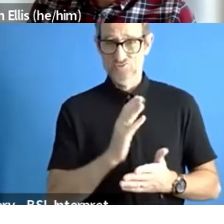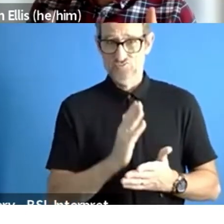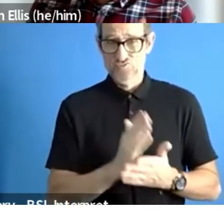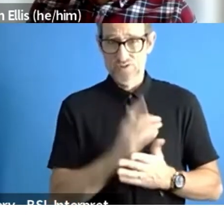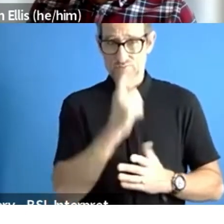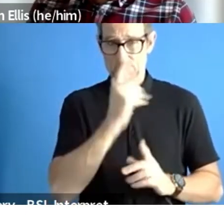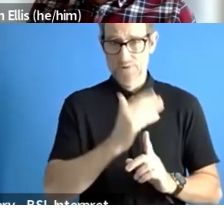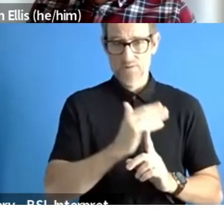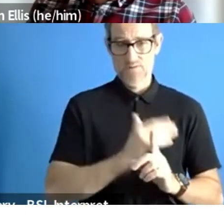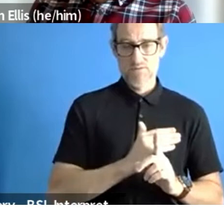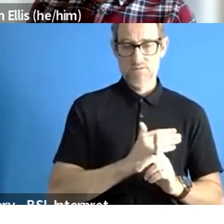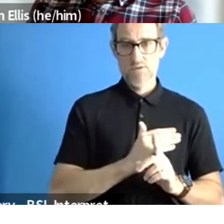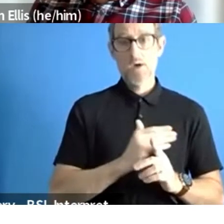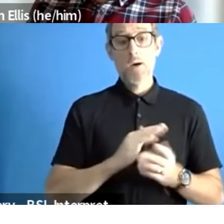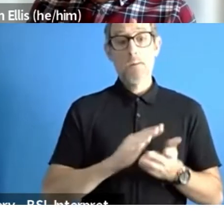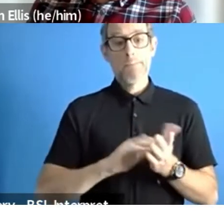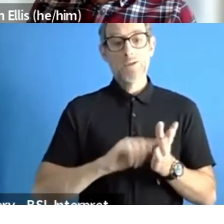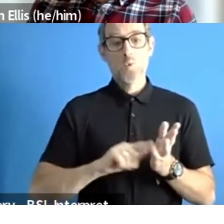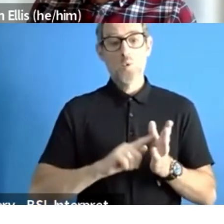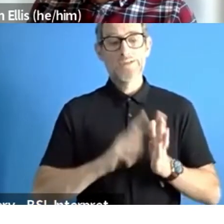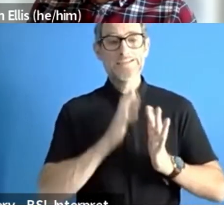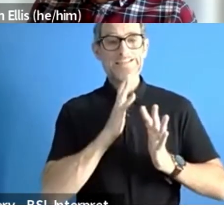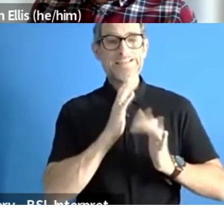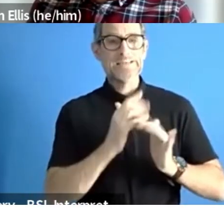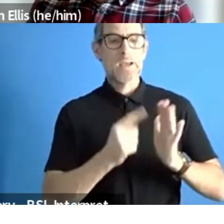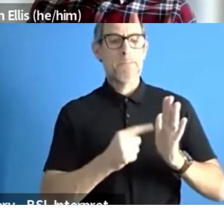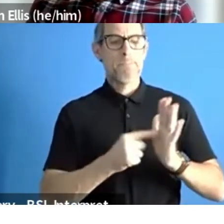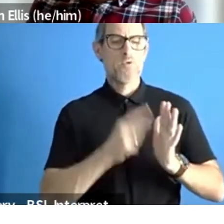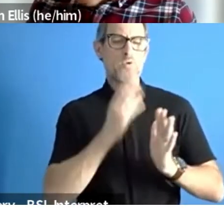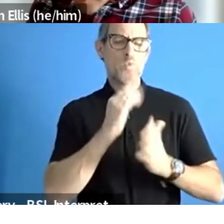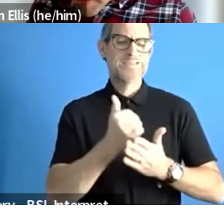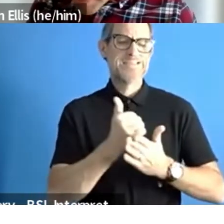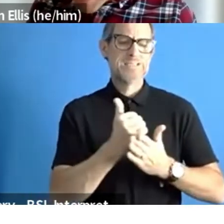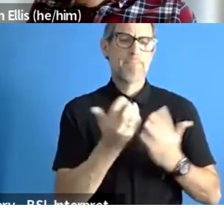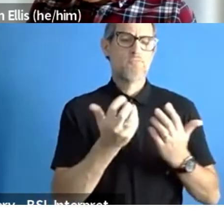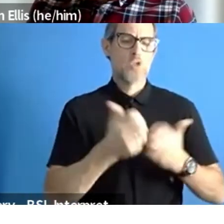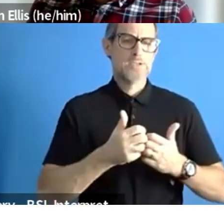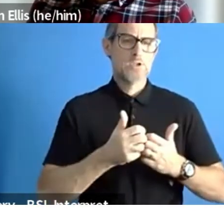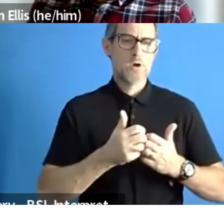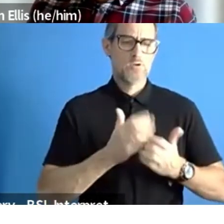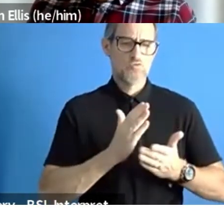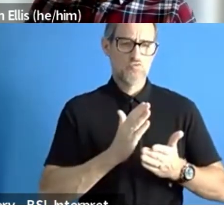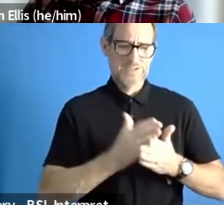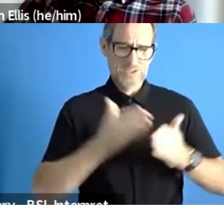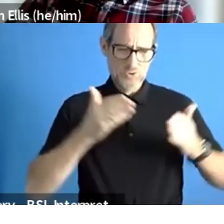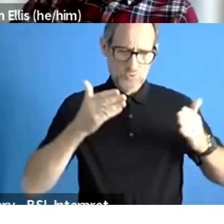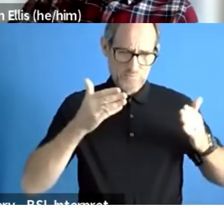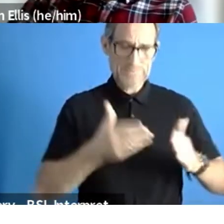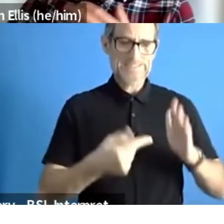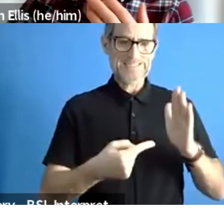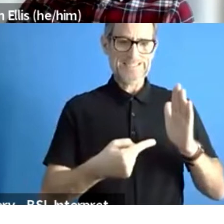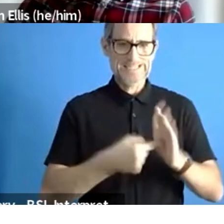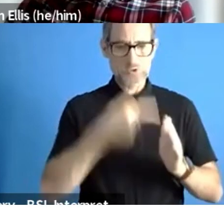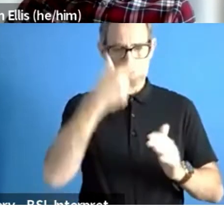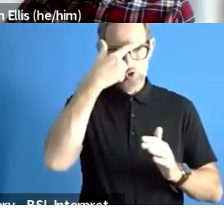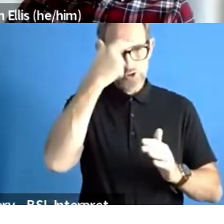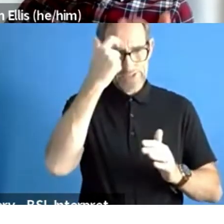So this is important to really key to understand and highlight the issues.